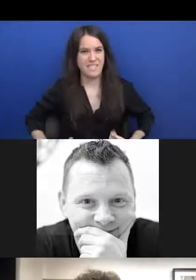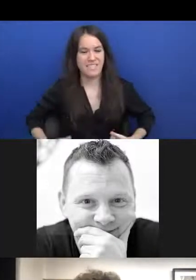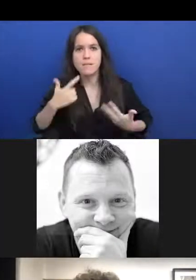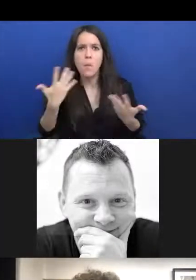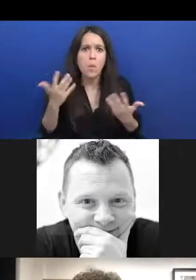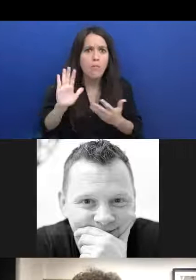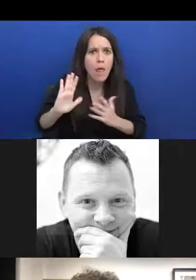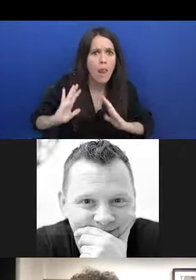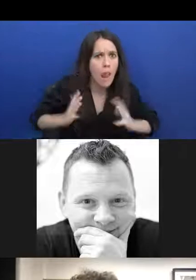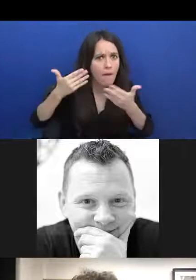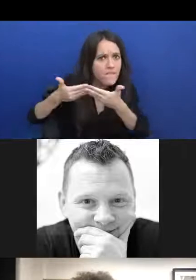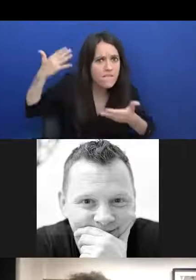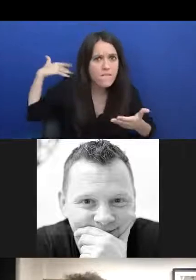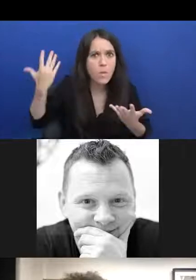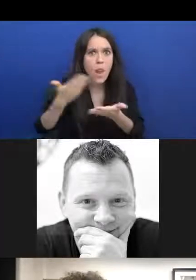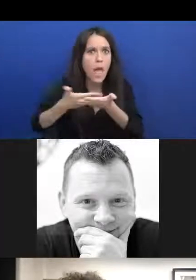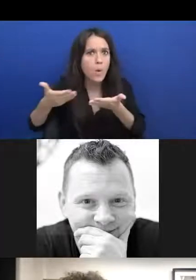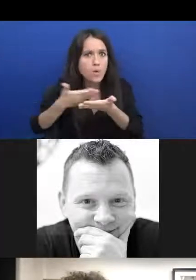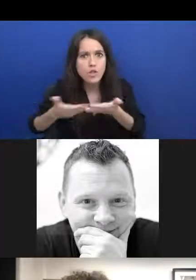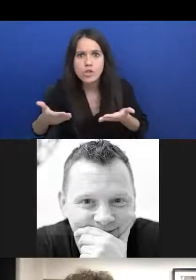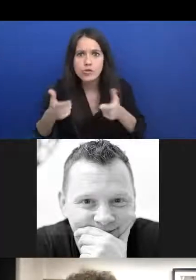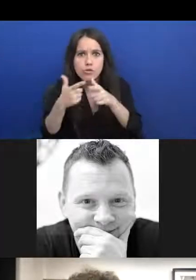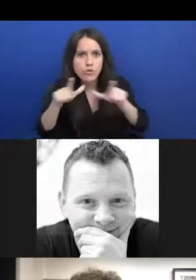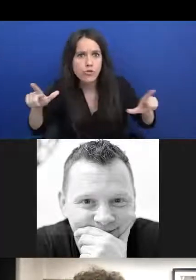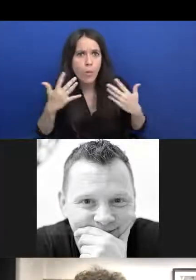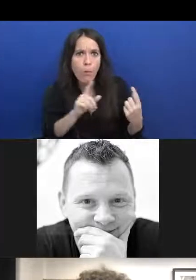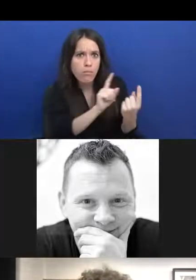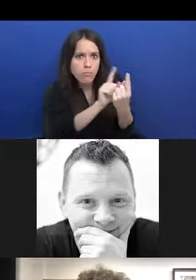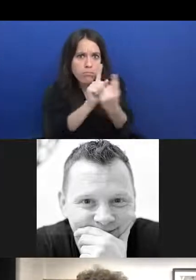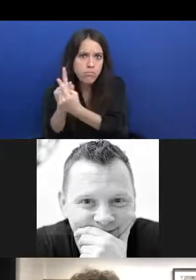throughout the course of their life with different people who they lived with or their family